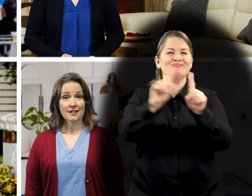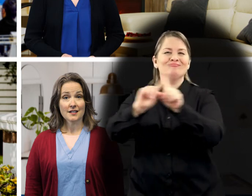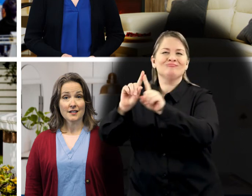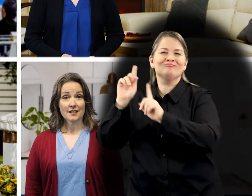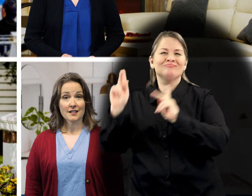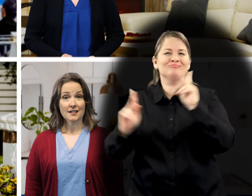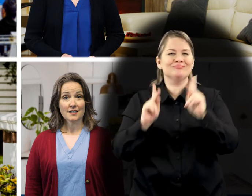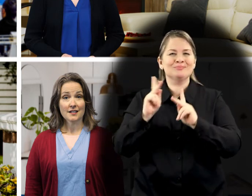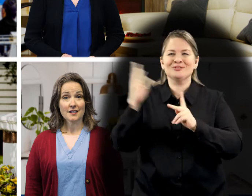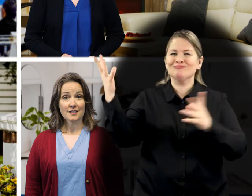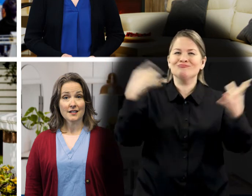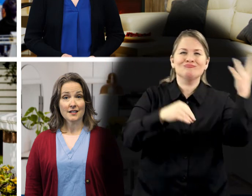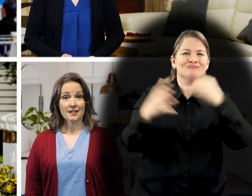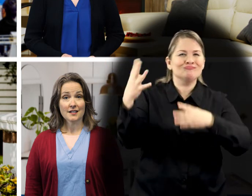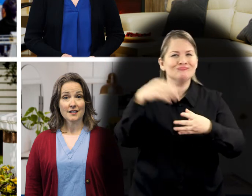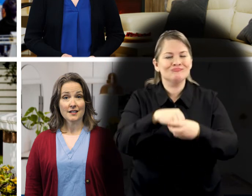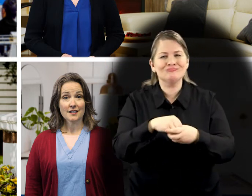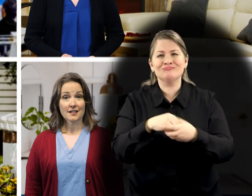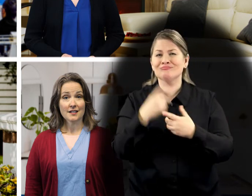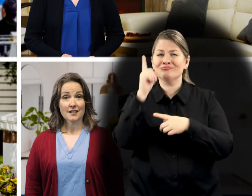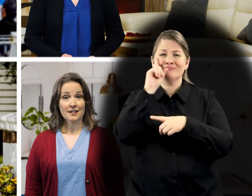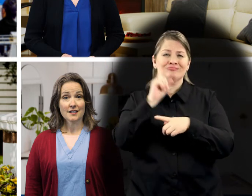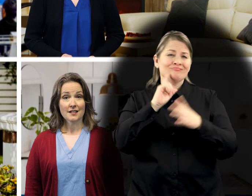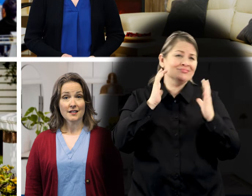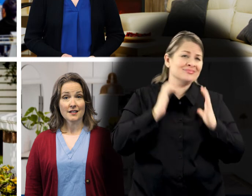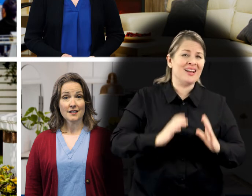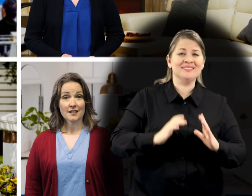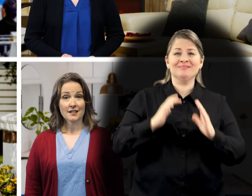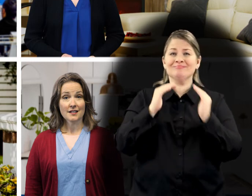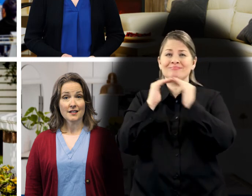and create a more inclusive environment for your employees who are deaf,